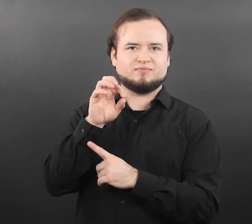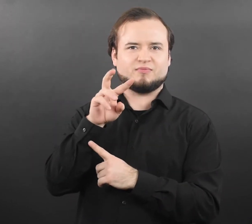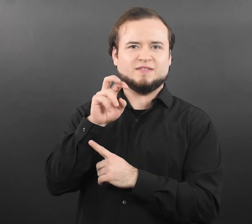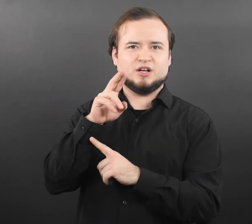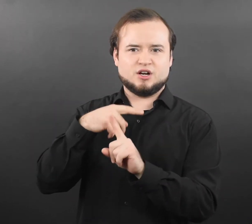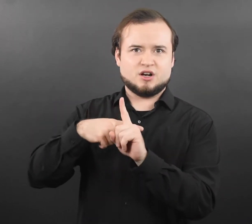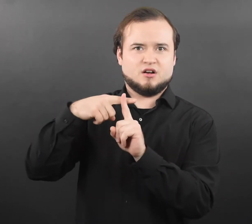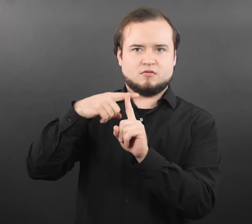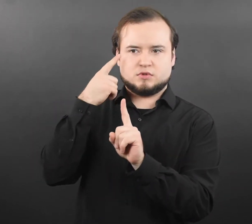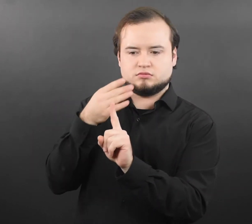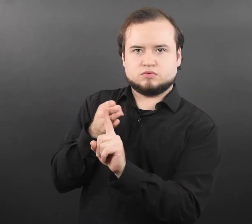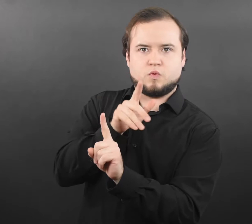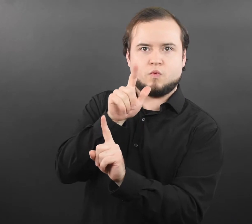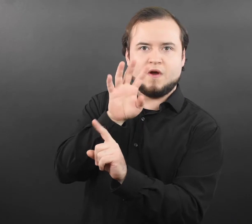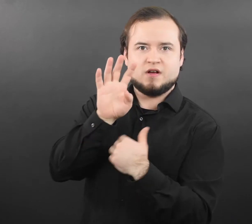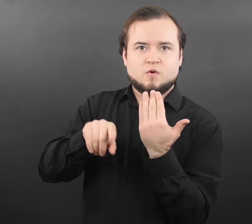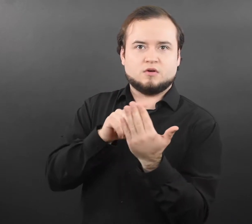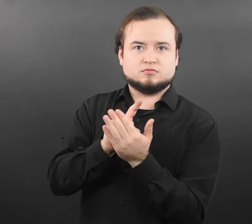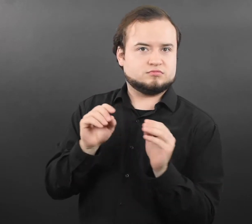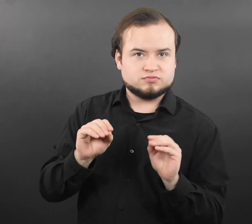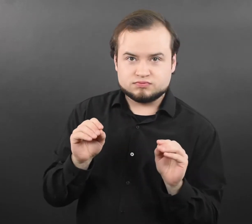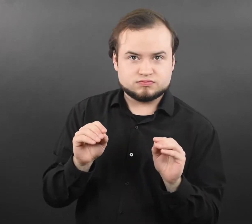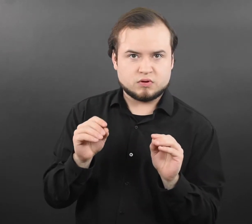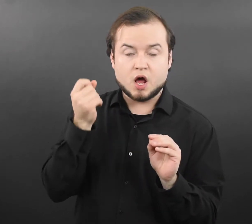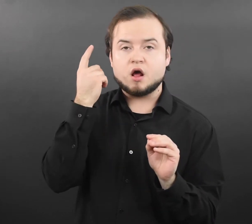and • You have had no fever for at least 24 hours,